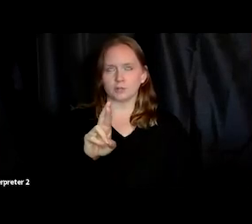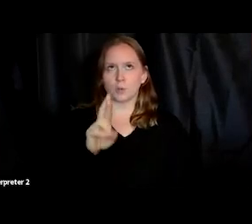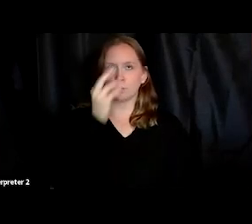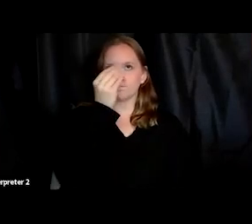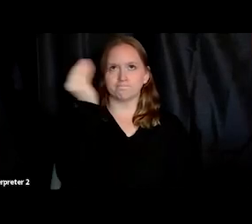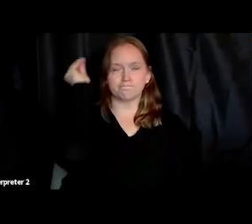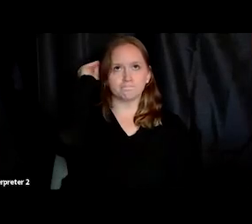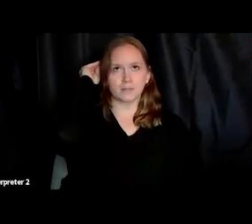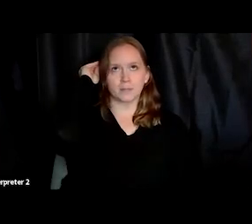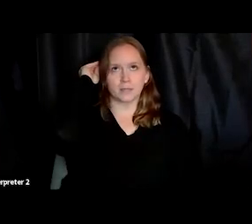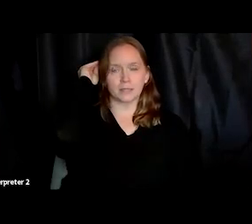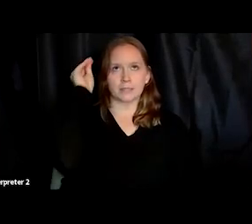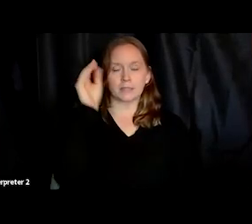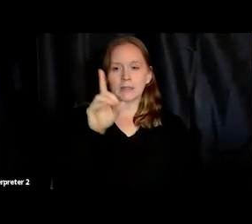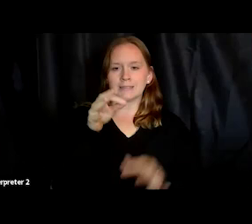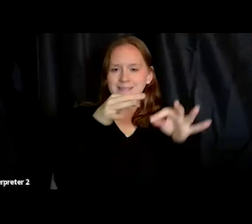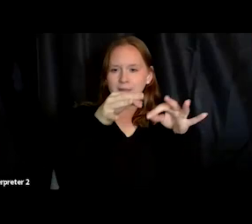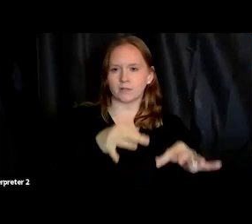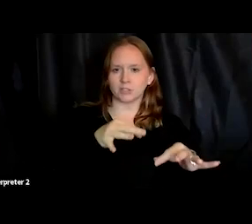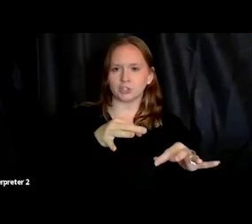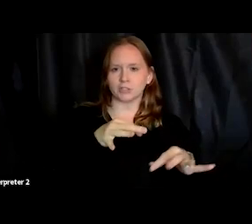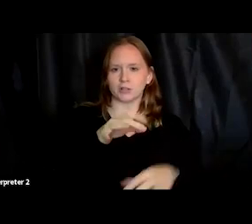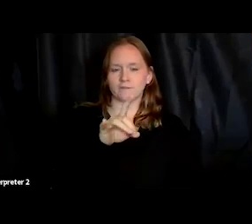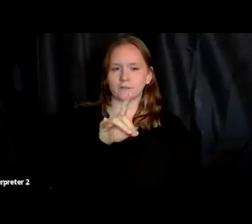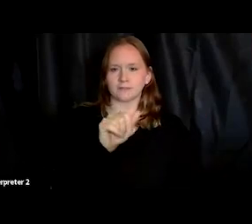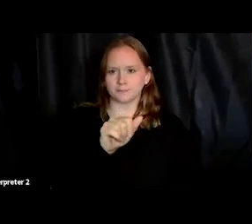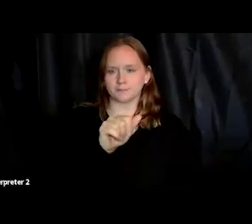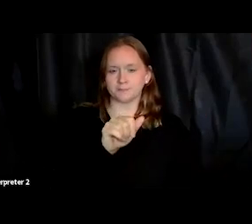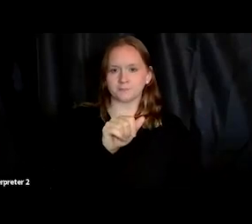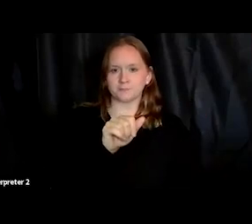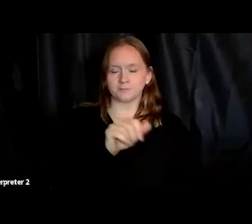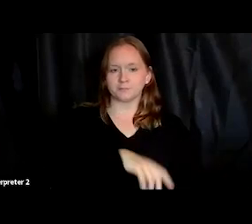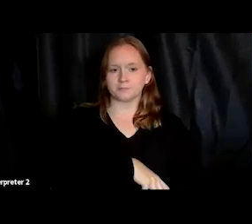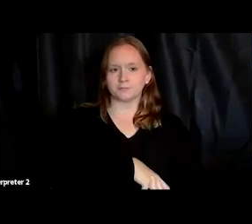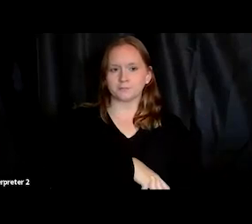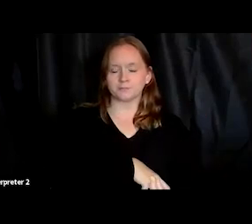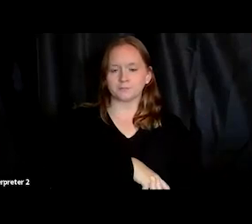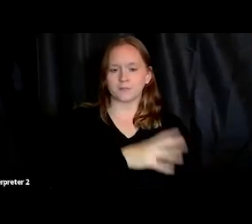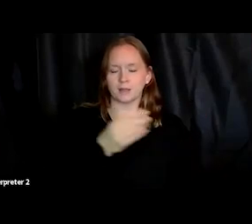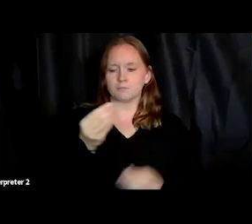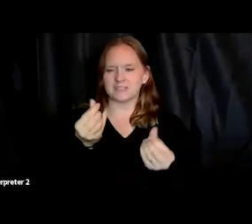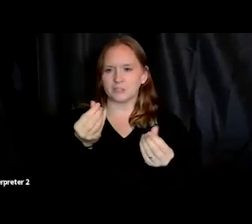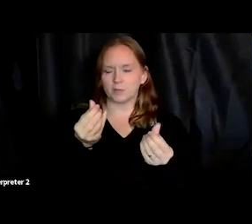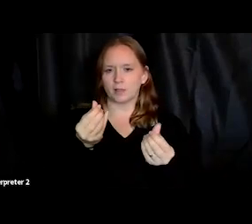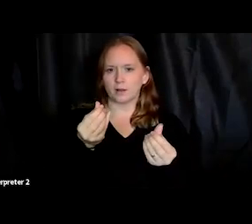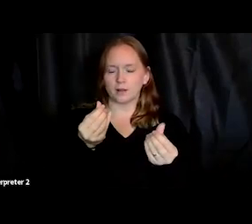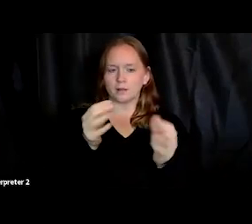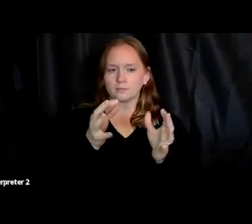and also that definition of materiality. So it's important to understand the context